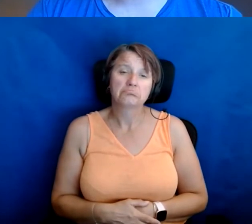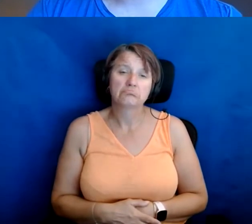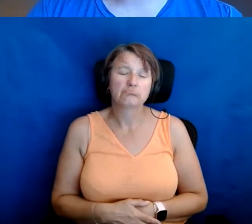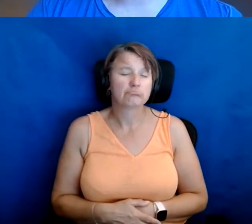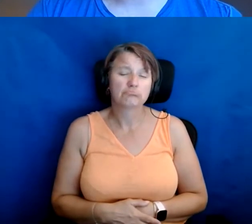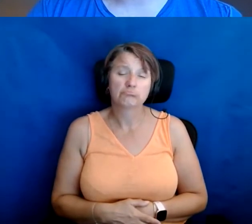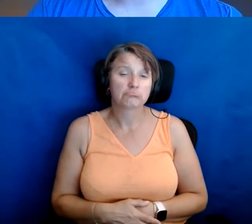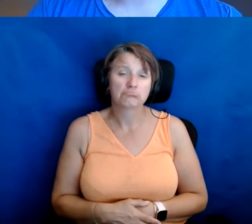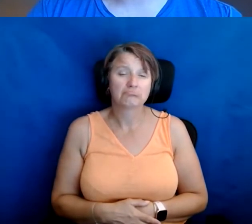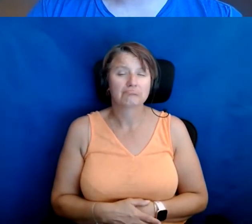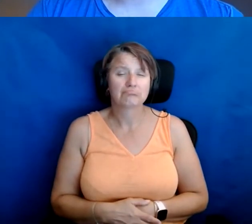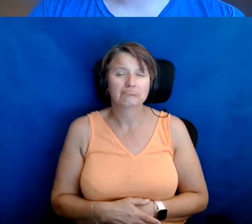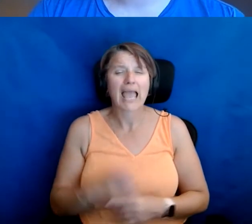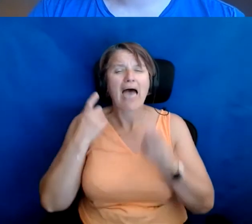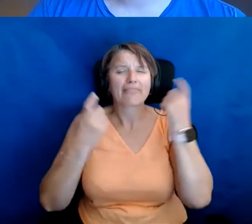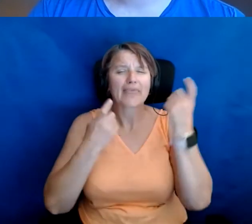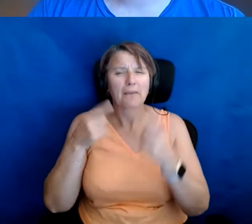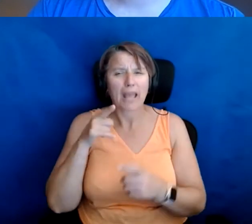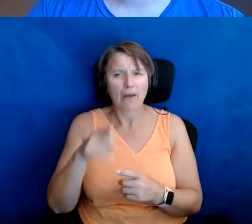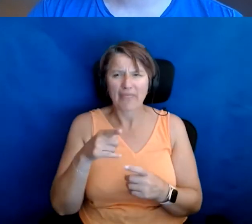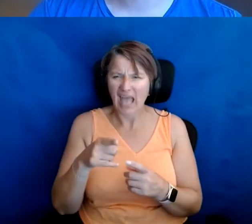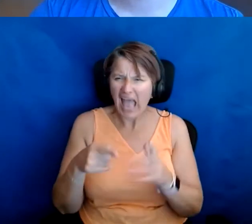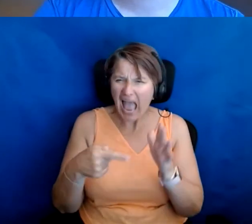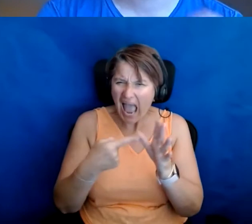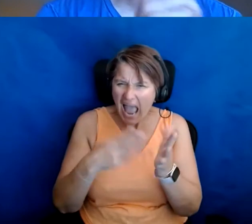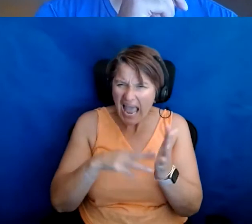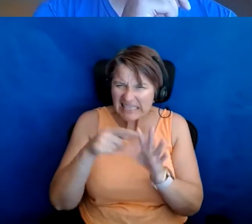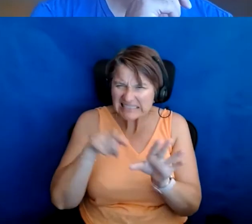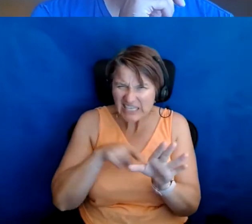Let me think about it. Andy, you answer that question while I think about the scale question.